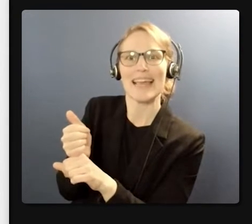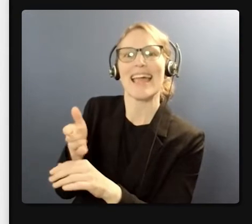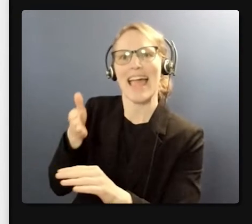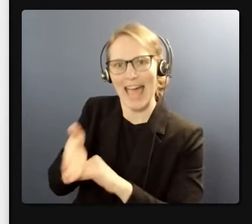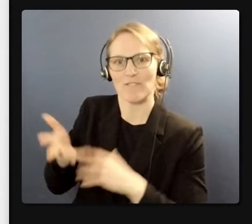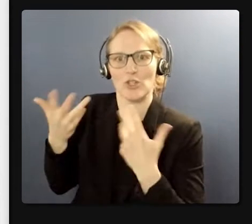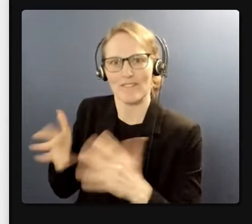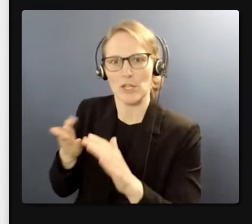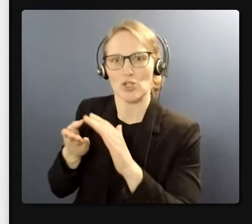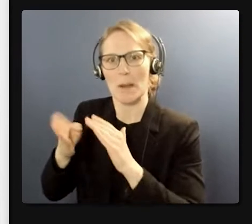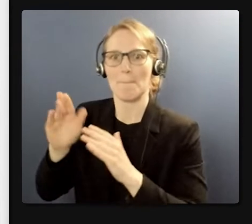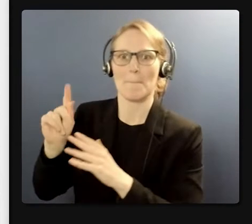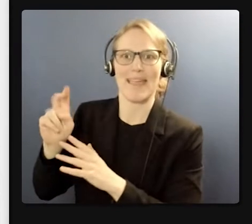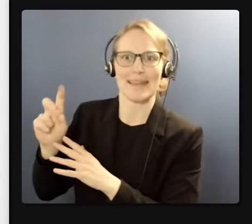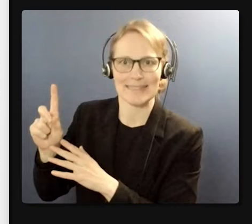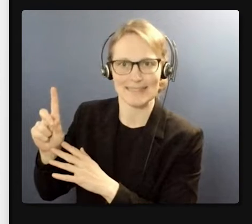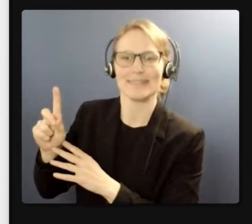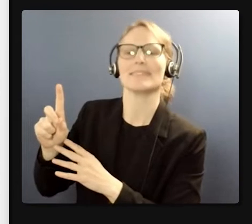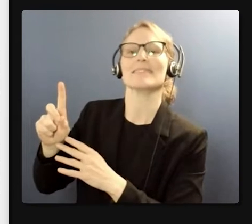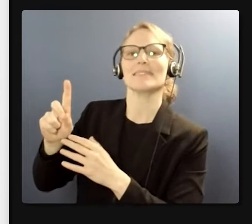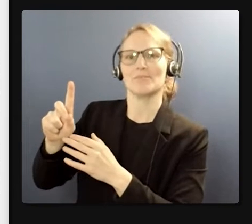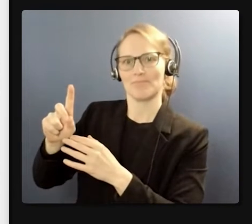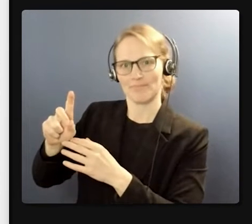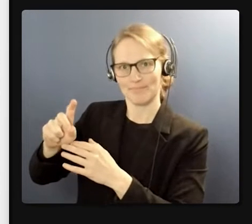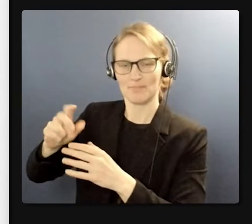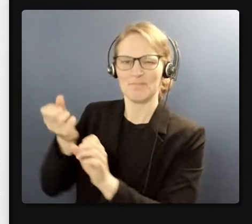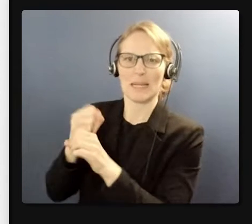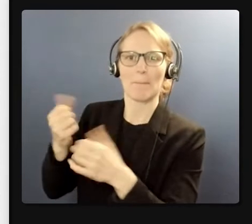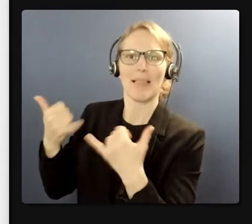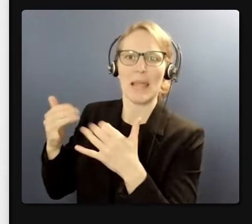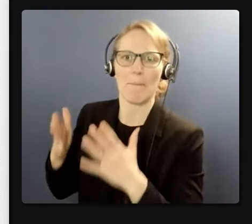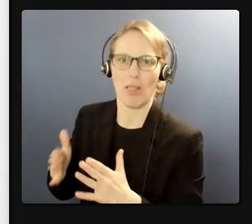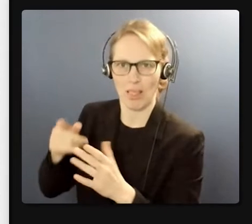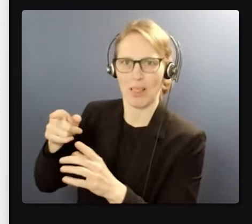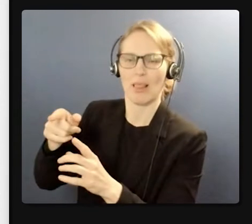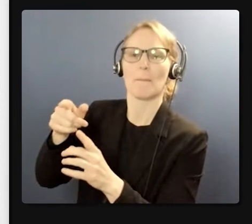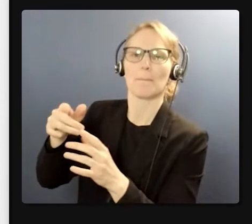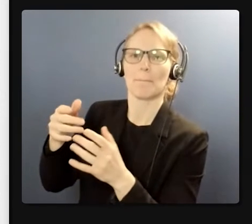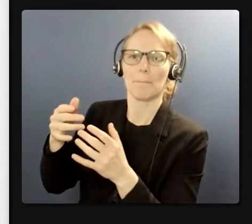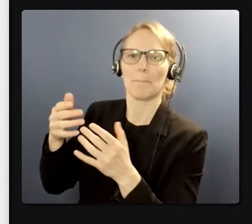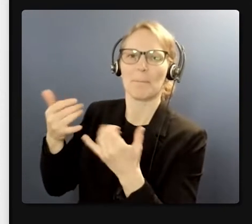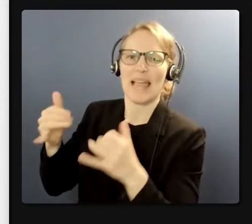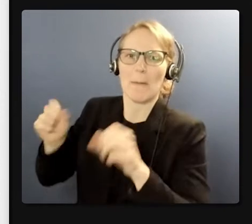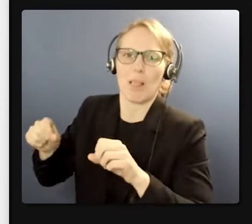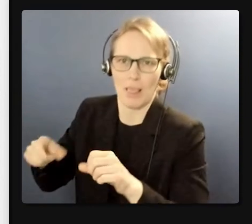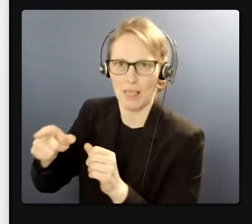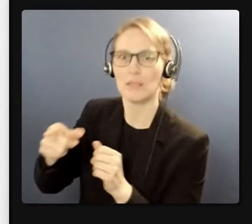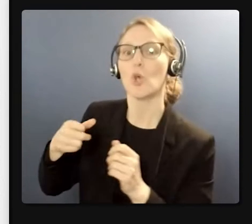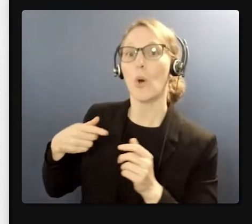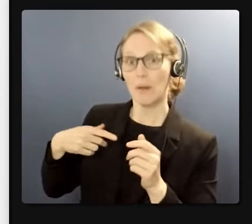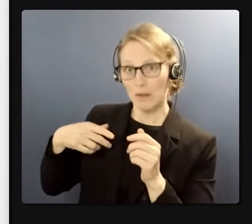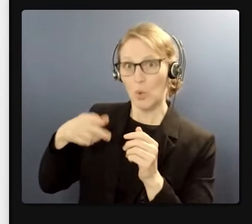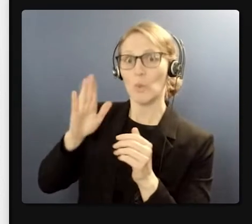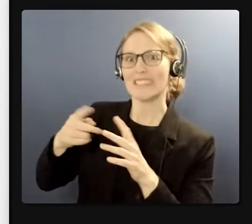But as the previous one, we're going to start by creating a LOD recipe. And let's have a look at what we do there.